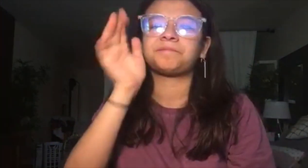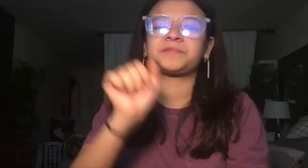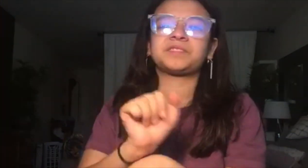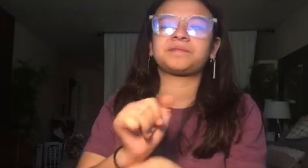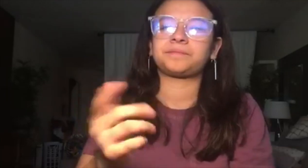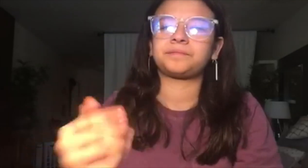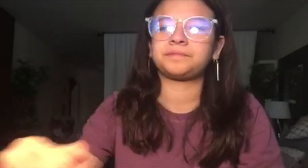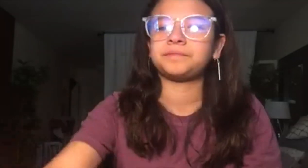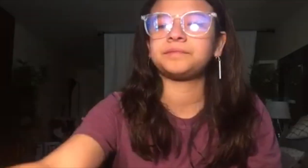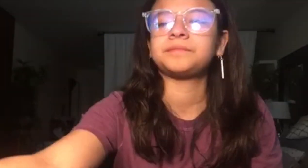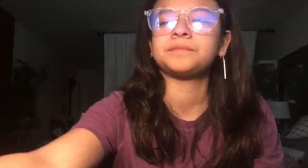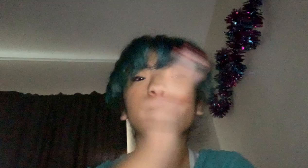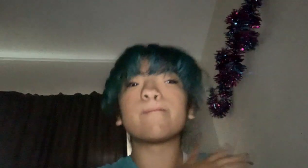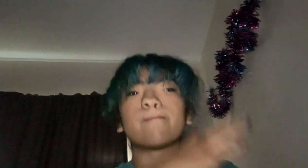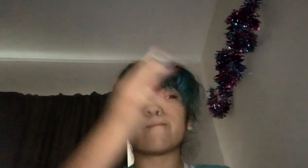think I'm going to do in the future.